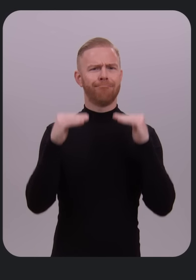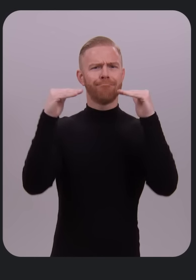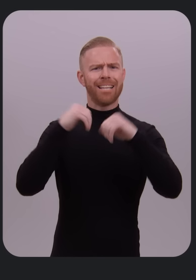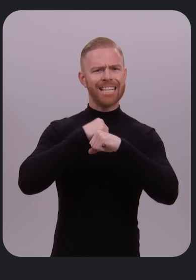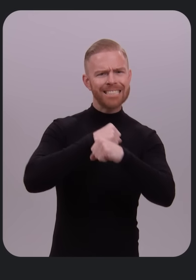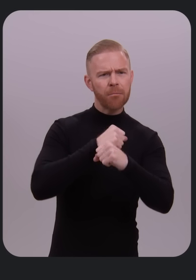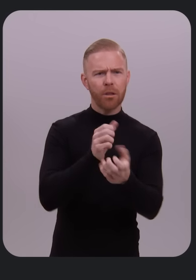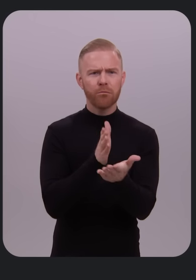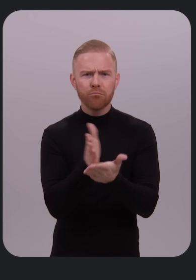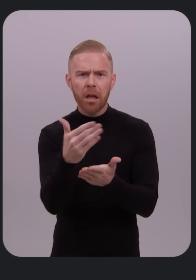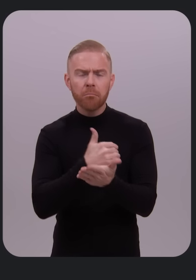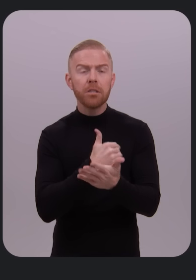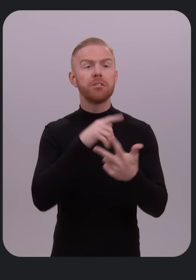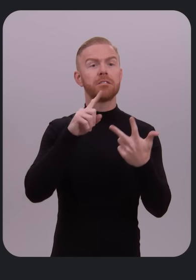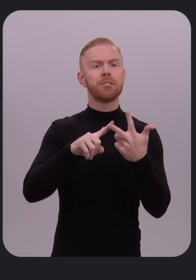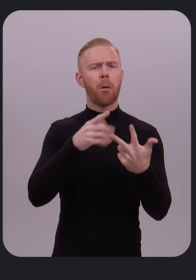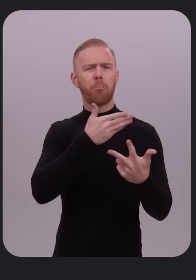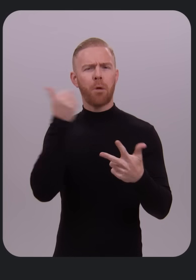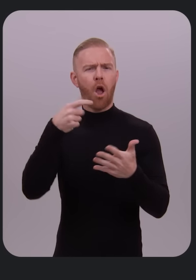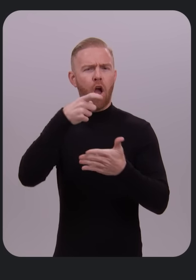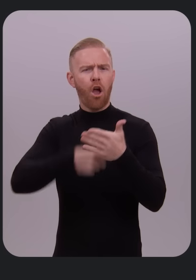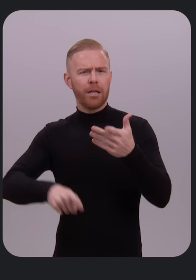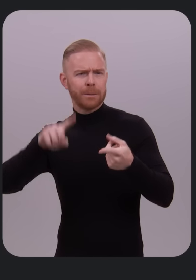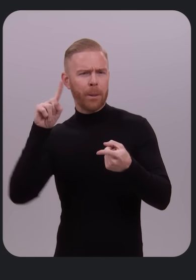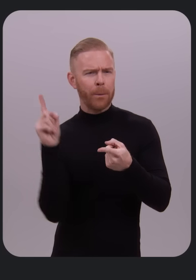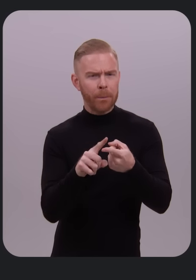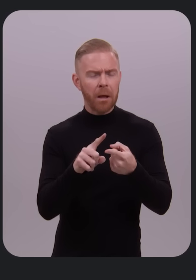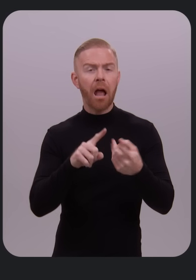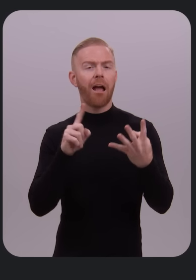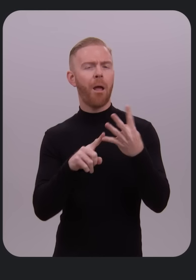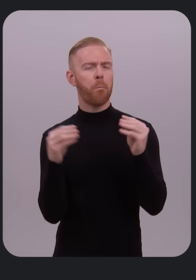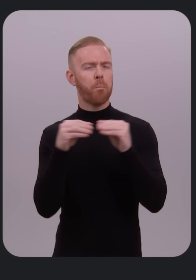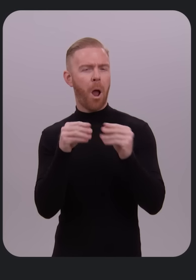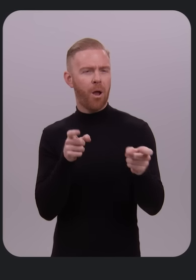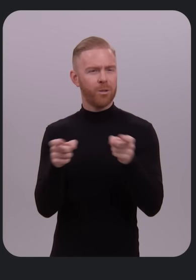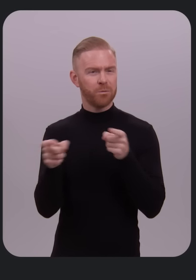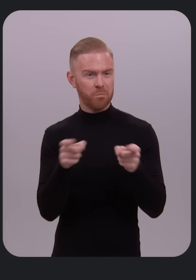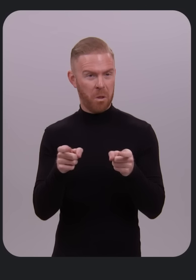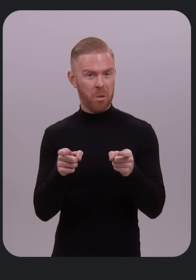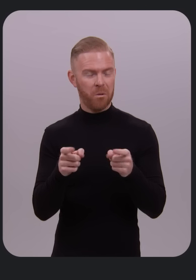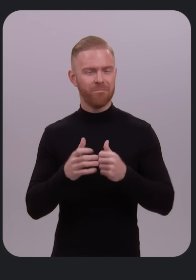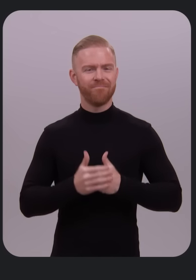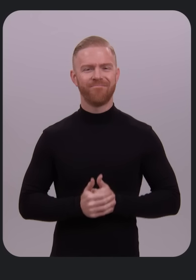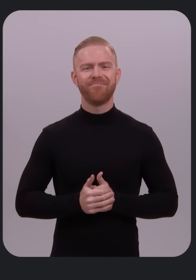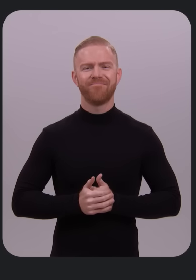and transparency, better cost efficiency, and more control.